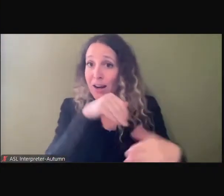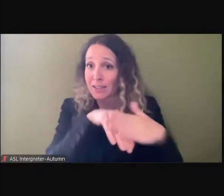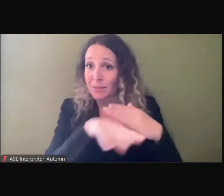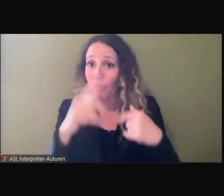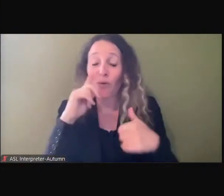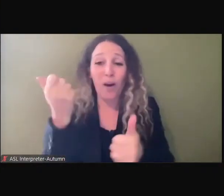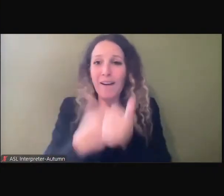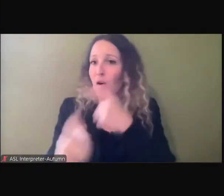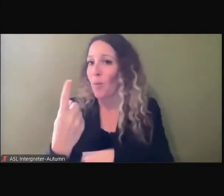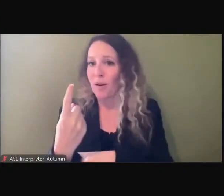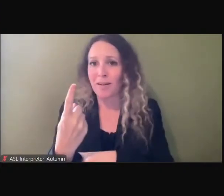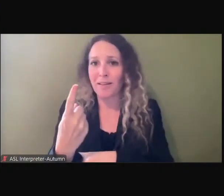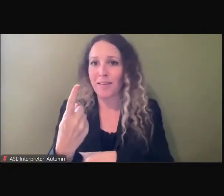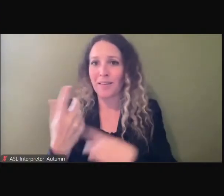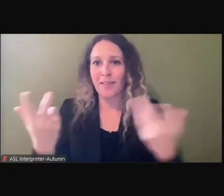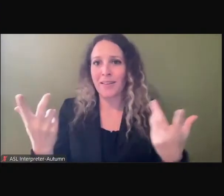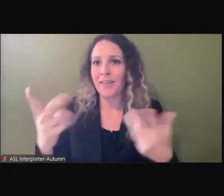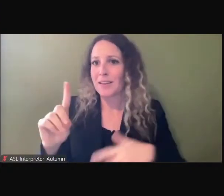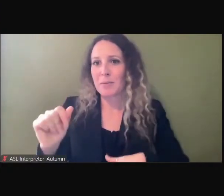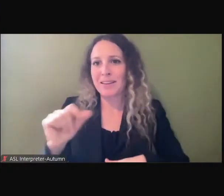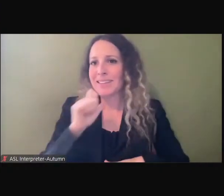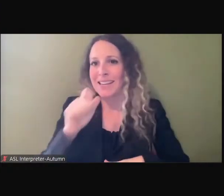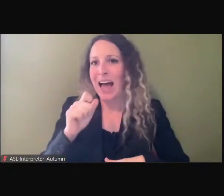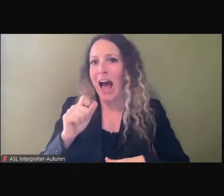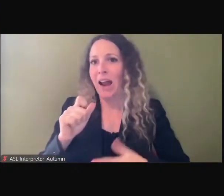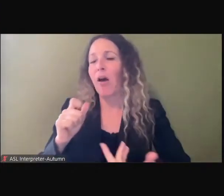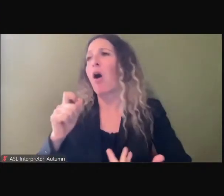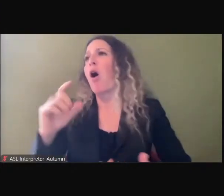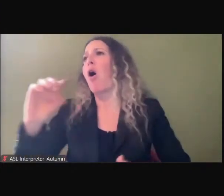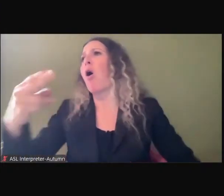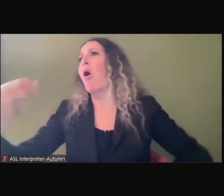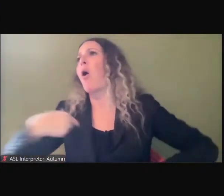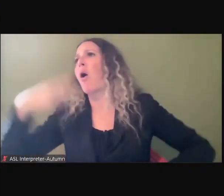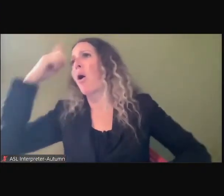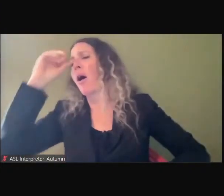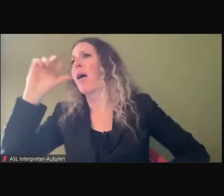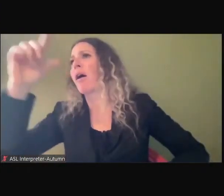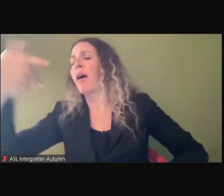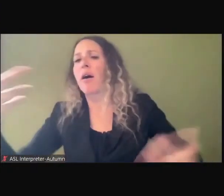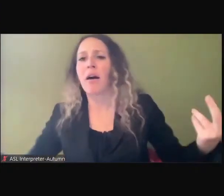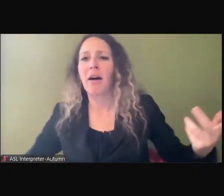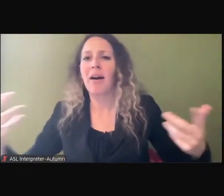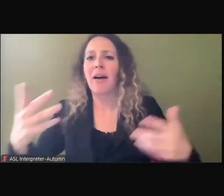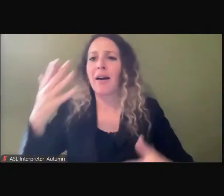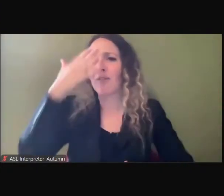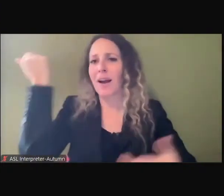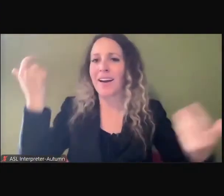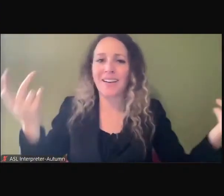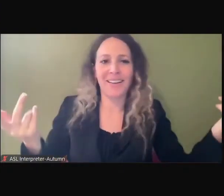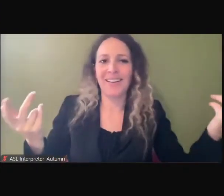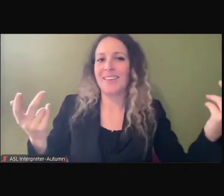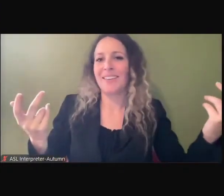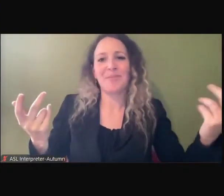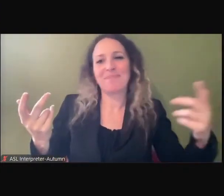never an afterthought in policy development. This conference and gatherings like it